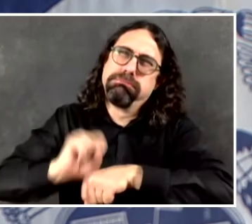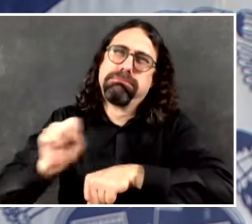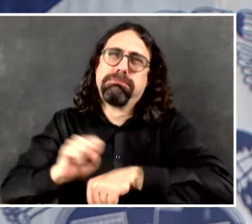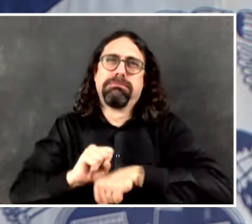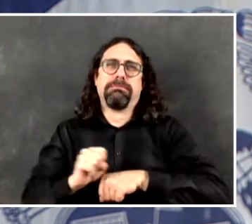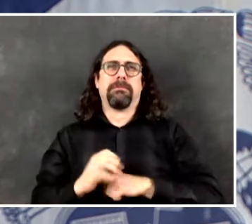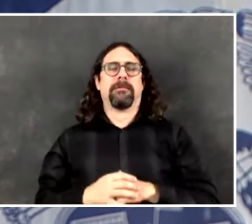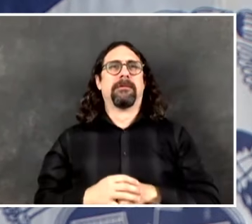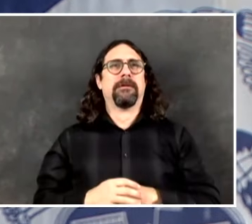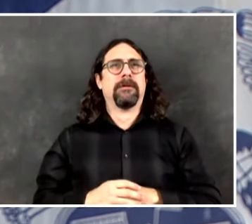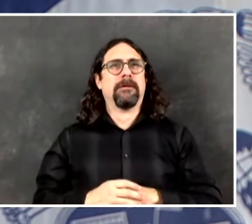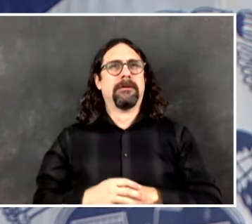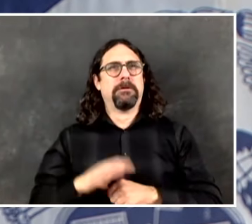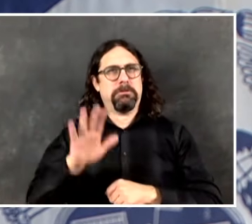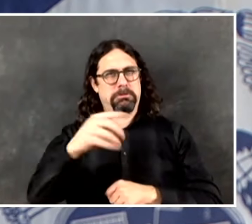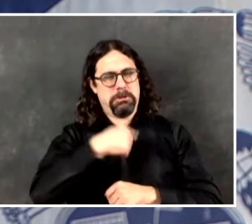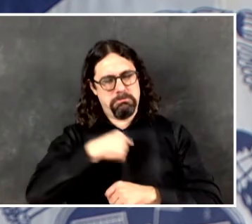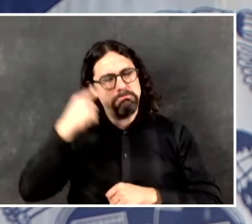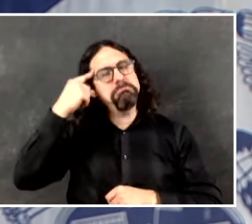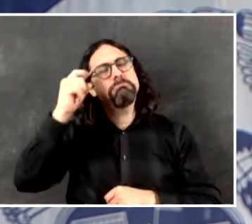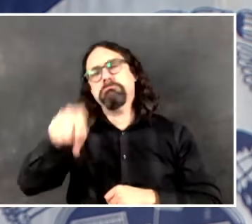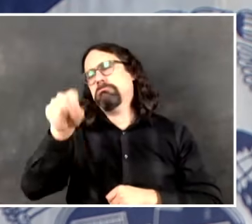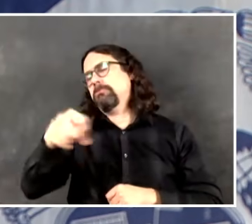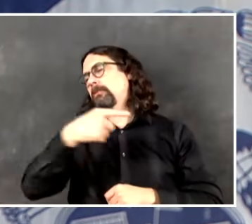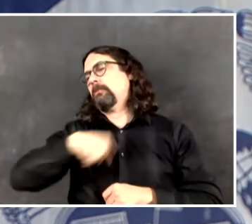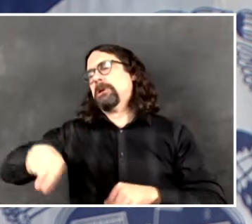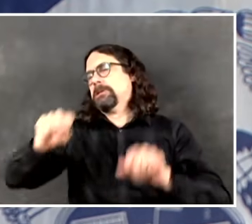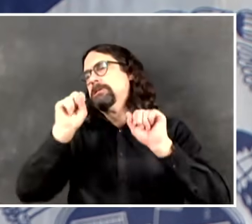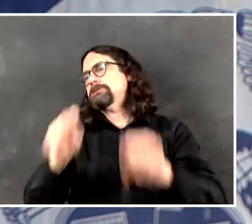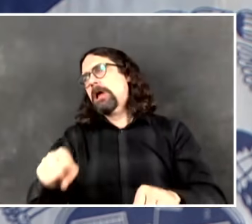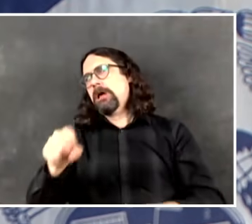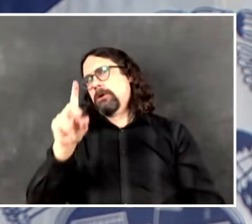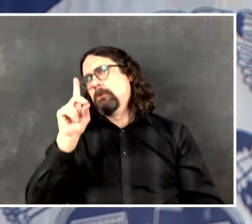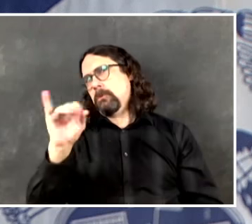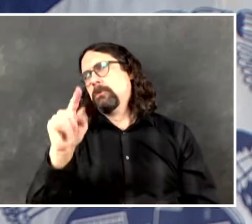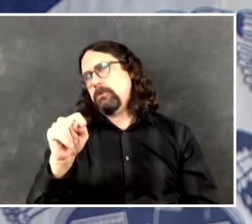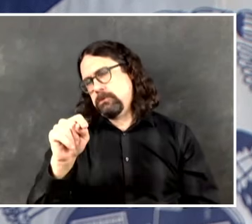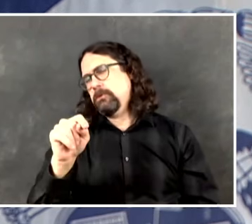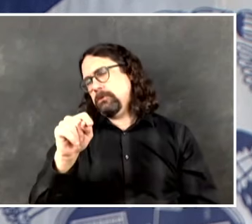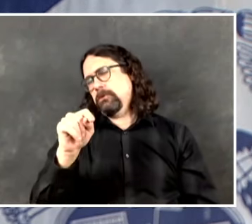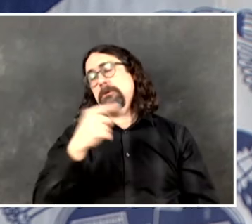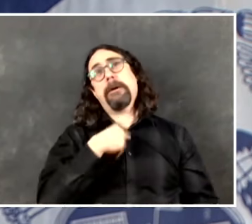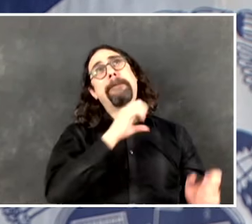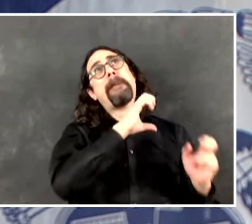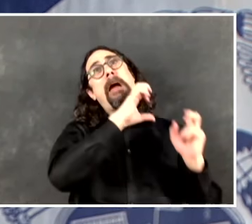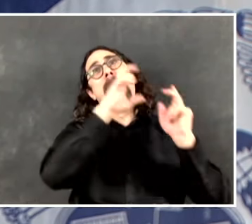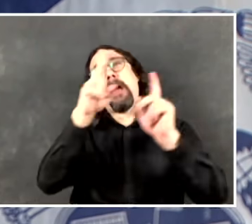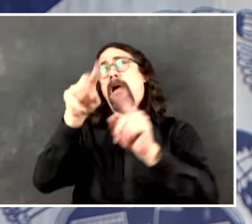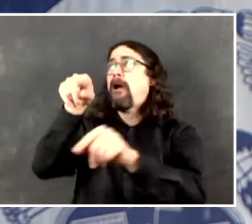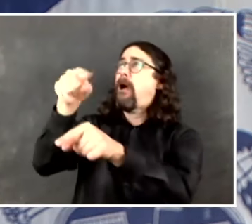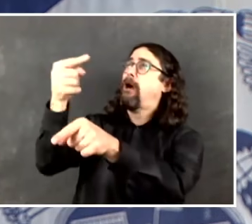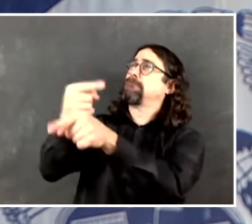AND CITY FOR ALL. I THINK WE CAN DO THOSE THINGS. I THINK WE CAN PULL THE PIECES